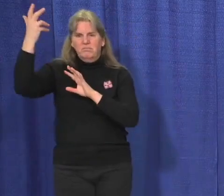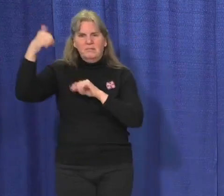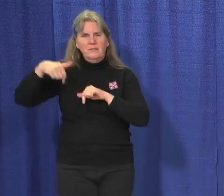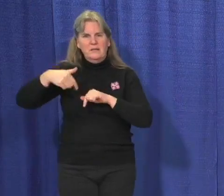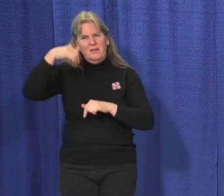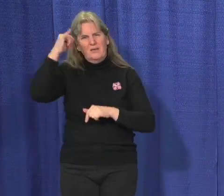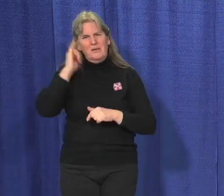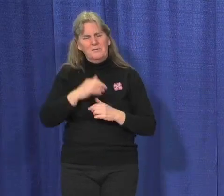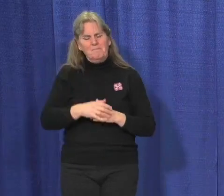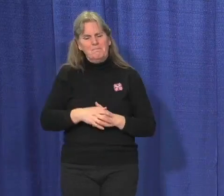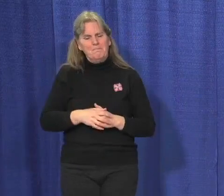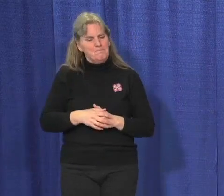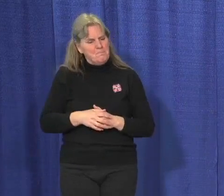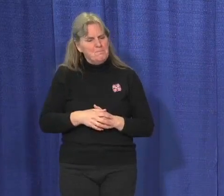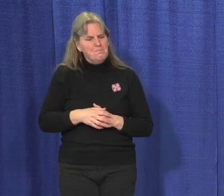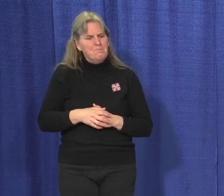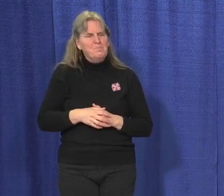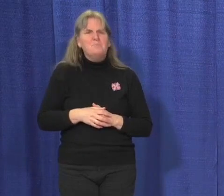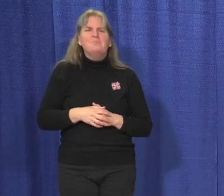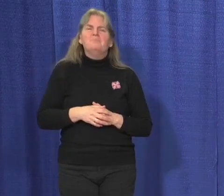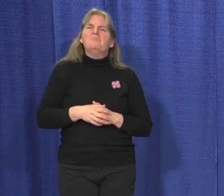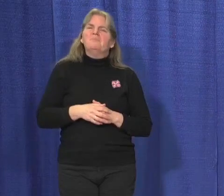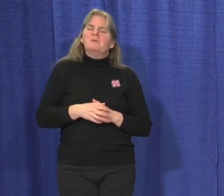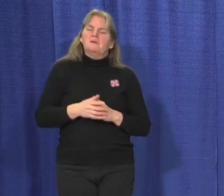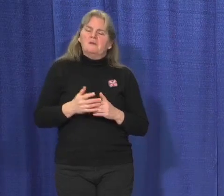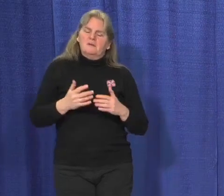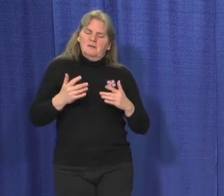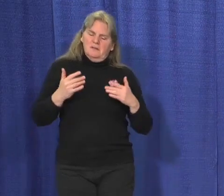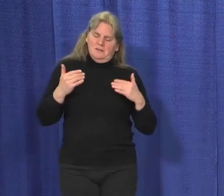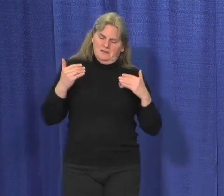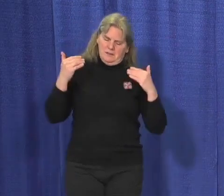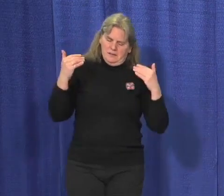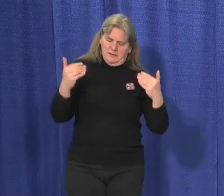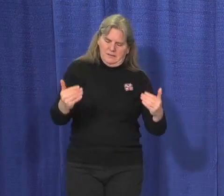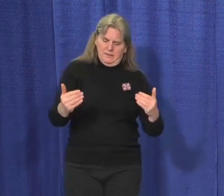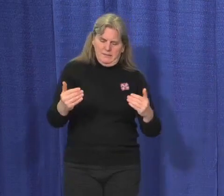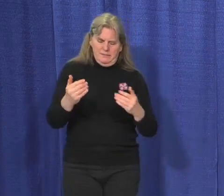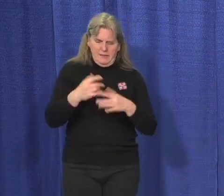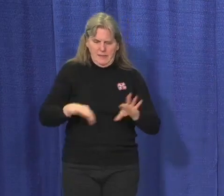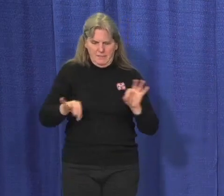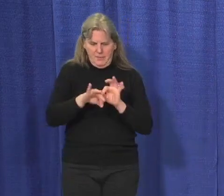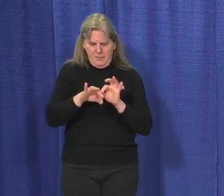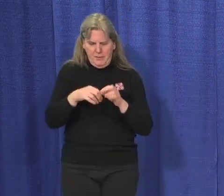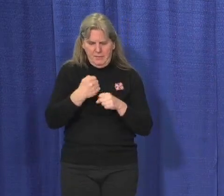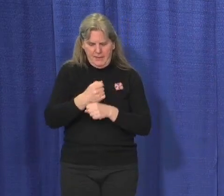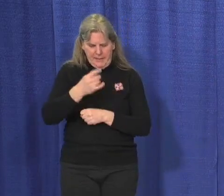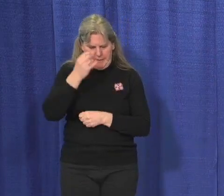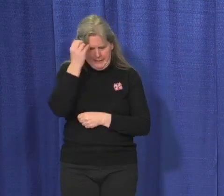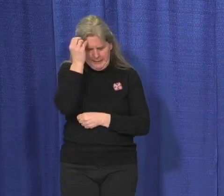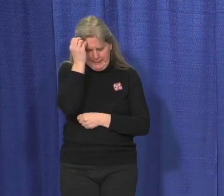havoc. As we move forward we must keep in mind decisions about relaxing